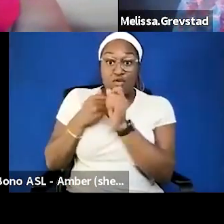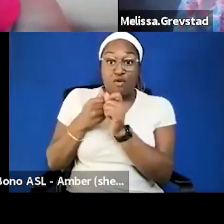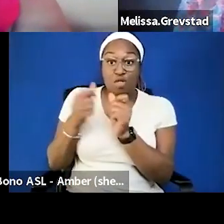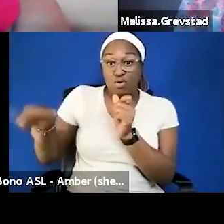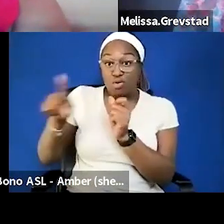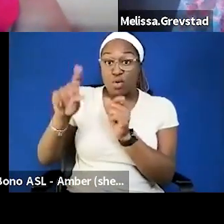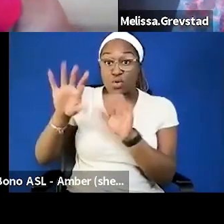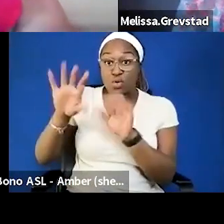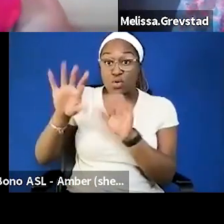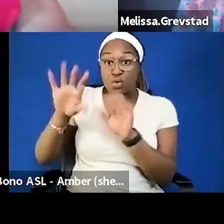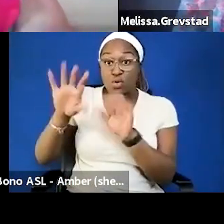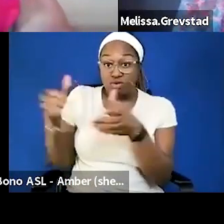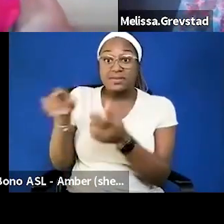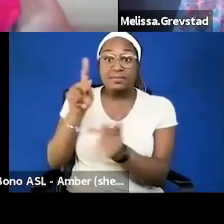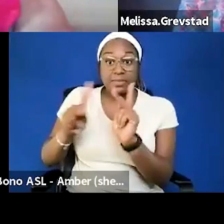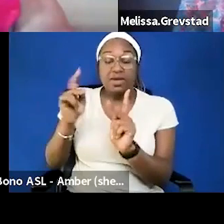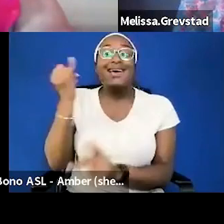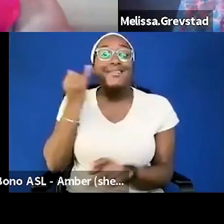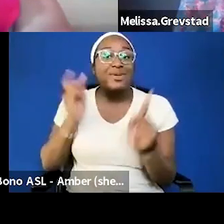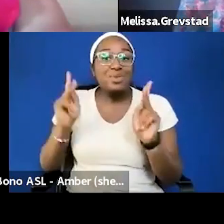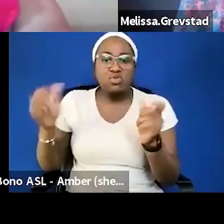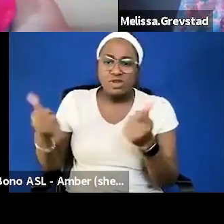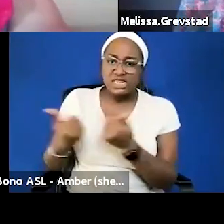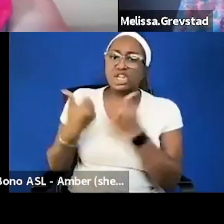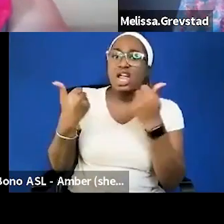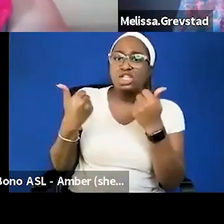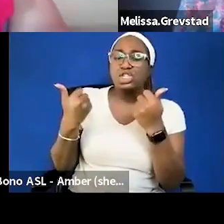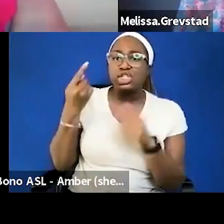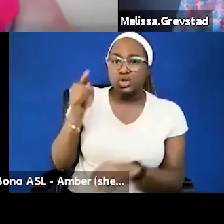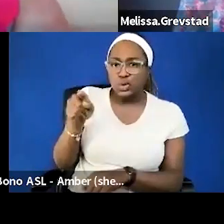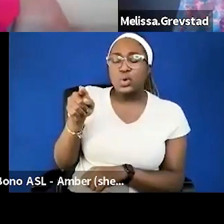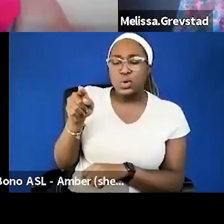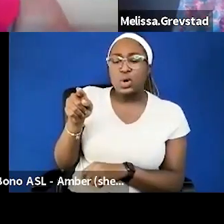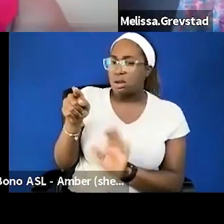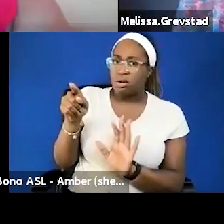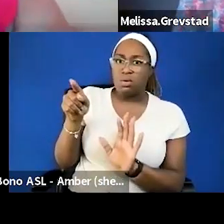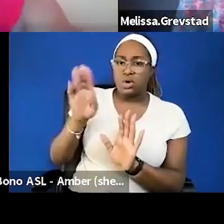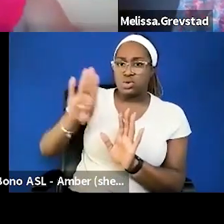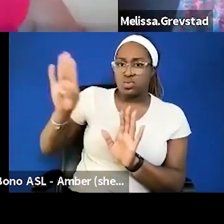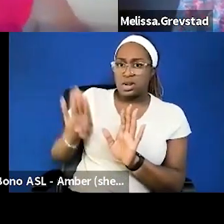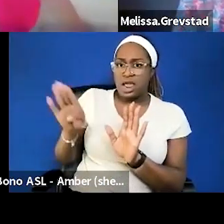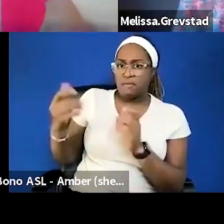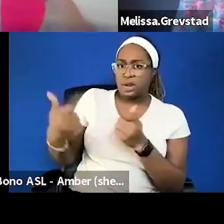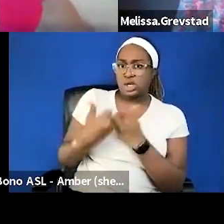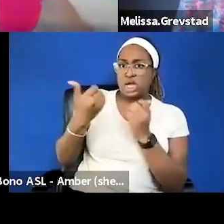If, if there are people who are challenging you in a way that you've never been challenged before, that is an opportunity for growth.